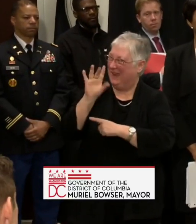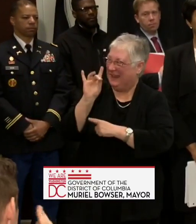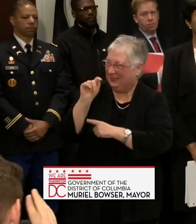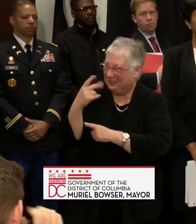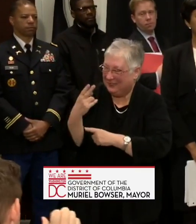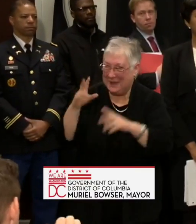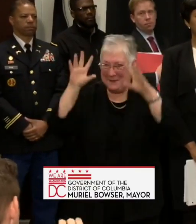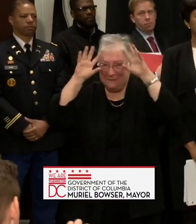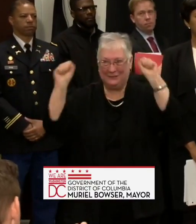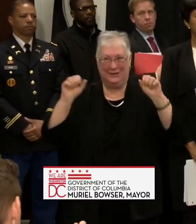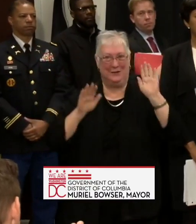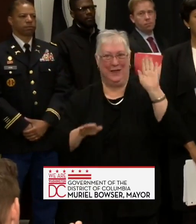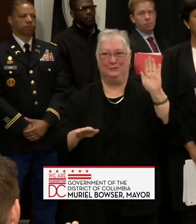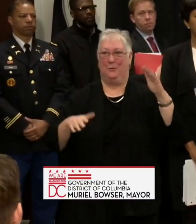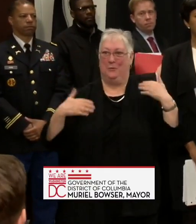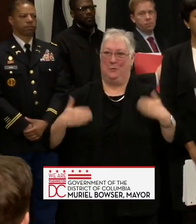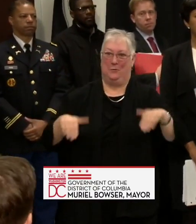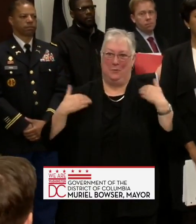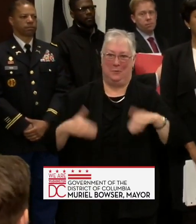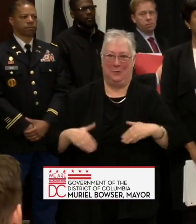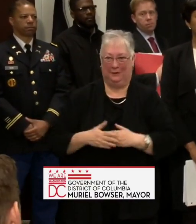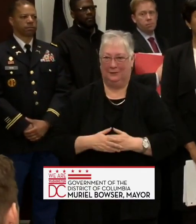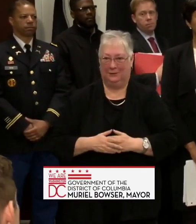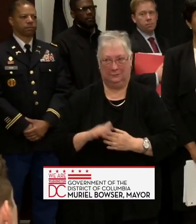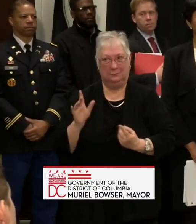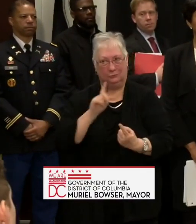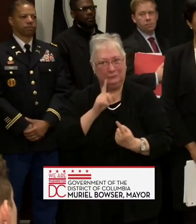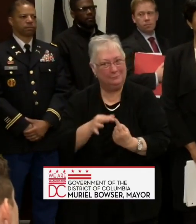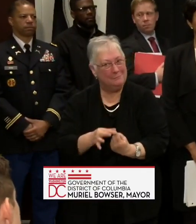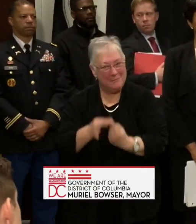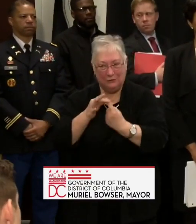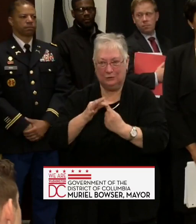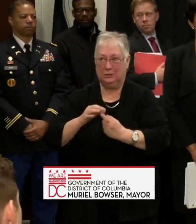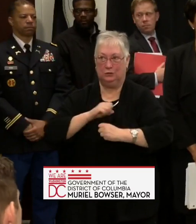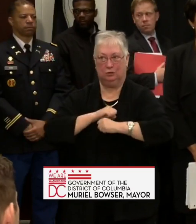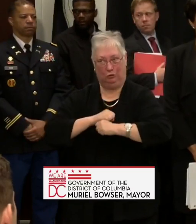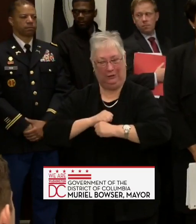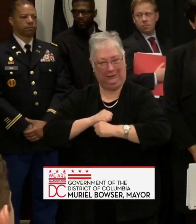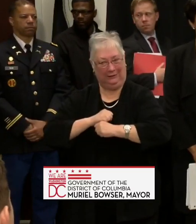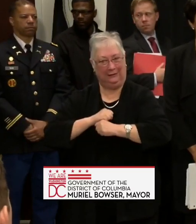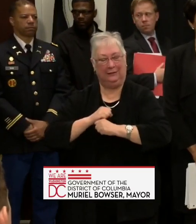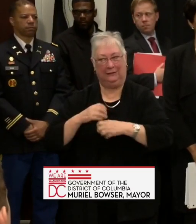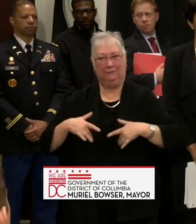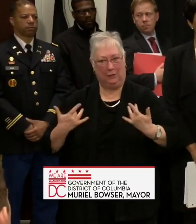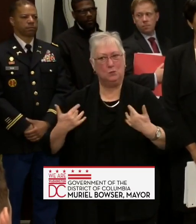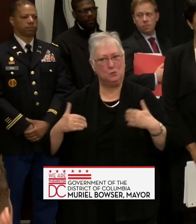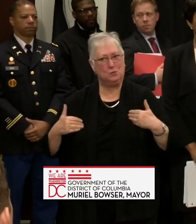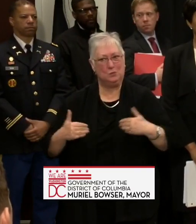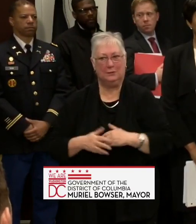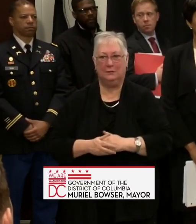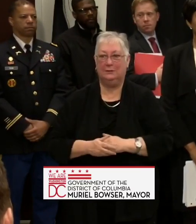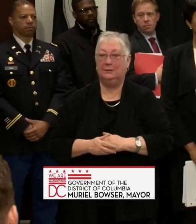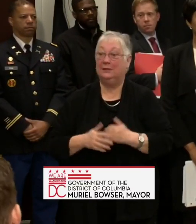IT WAS DESIGNATED A NATIONAL SPECIAL SECURITY EVENT IN JULY OF LAST YEAR BY THE DEPARTMENT OF HOMELAND SECURITY.